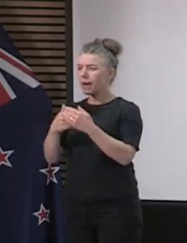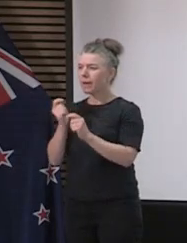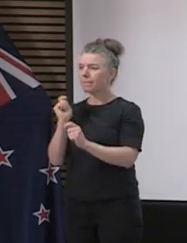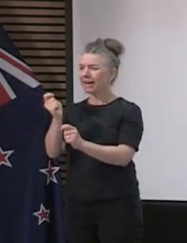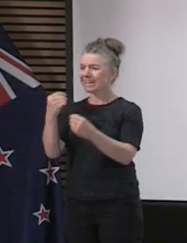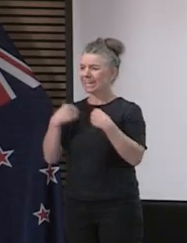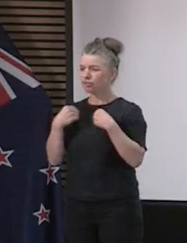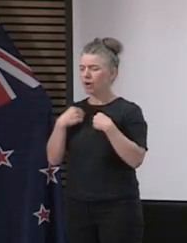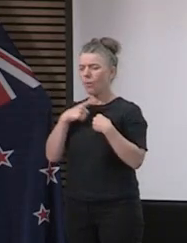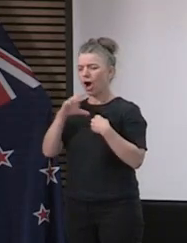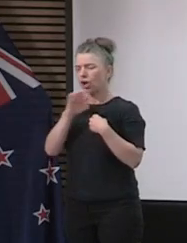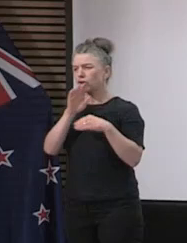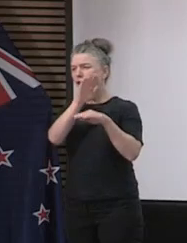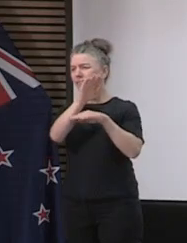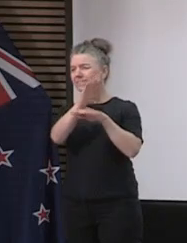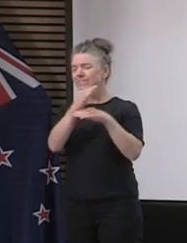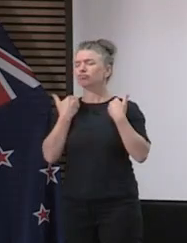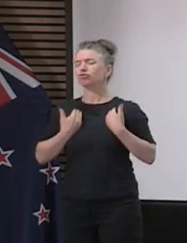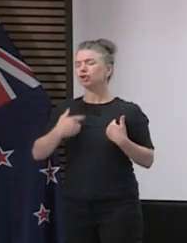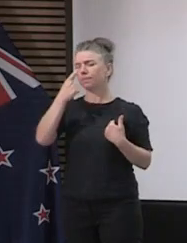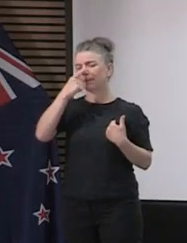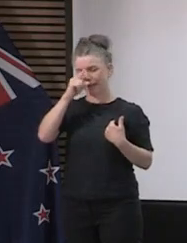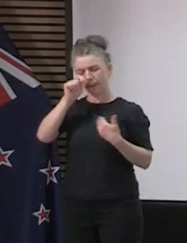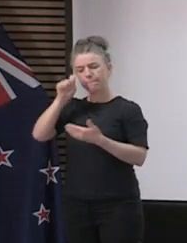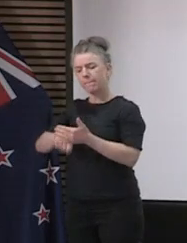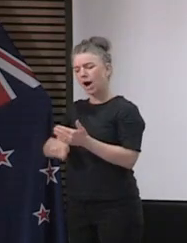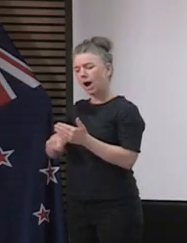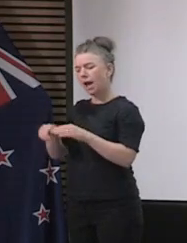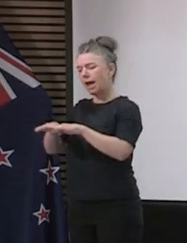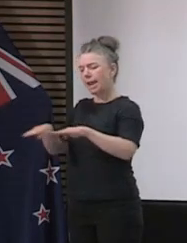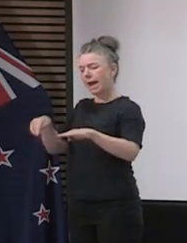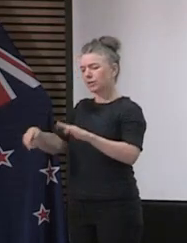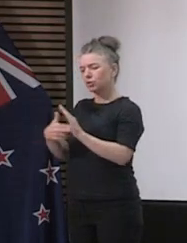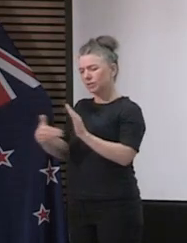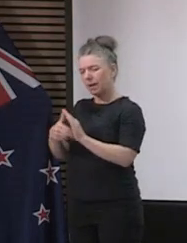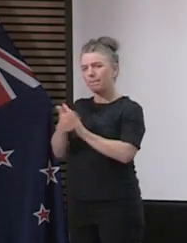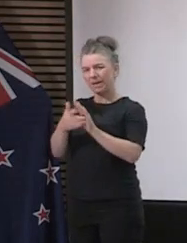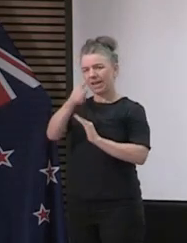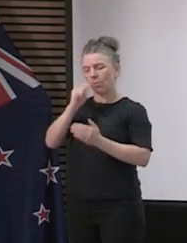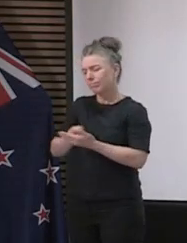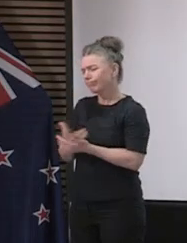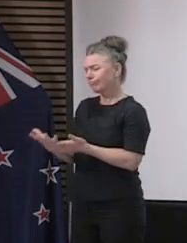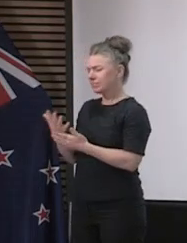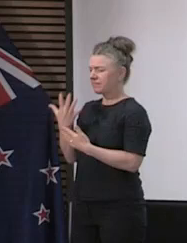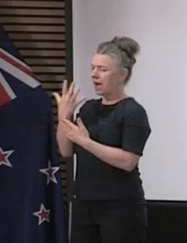suggestion that the committee that one way of stimulating the construction industry would be allowing overseas